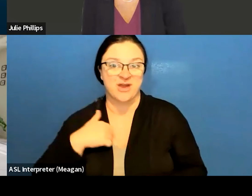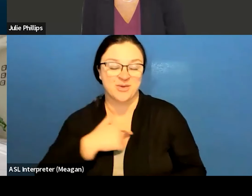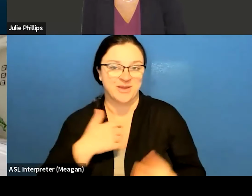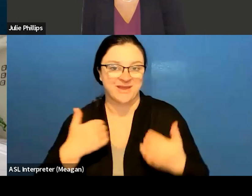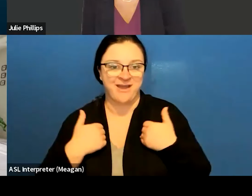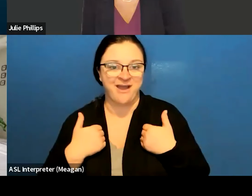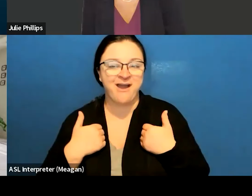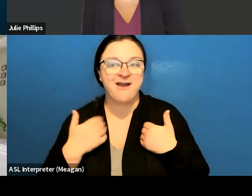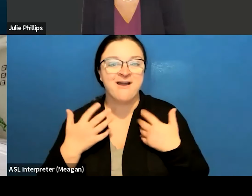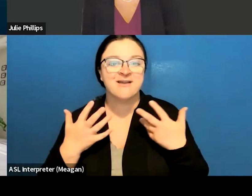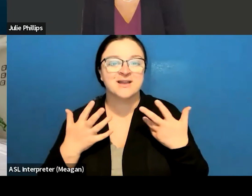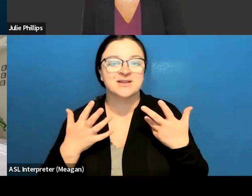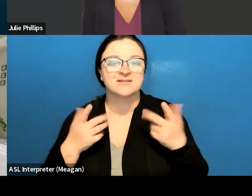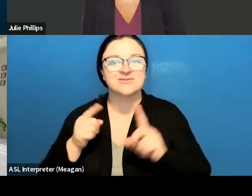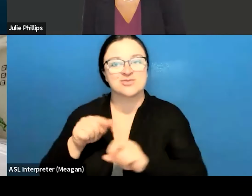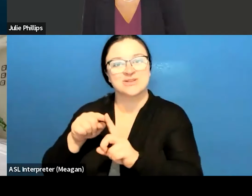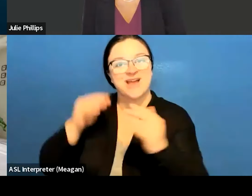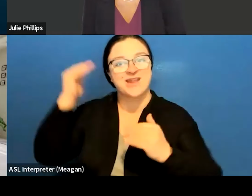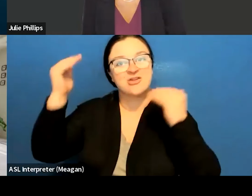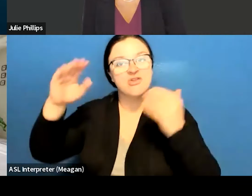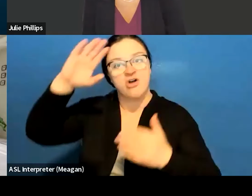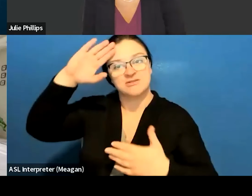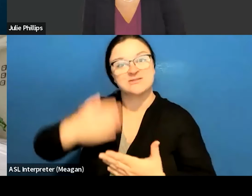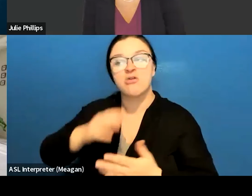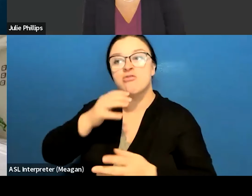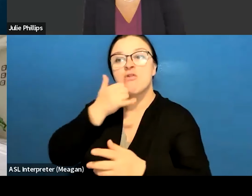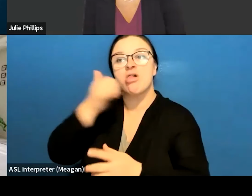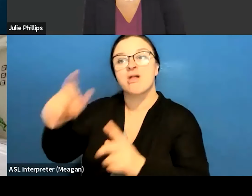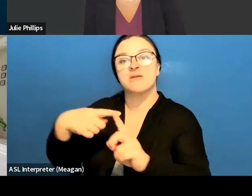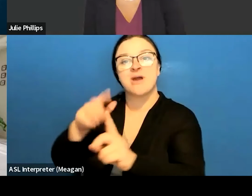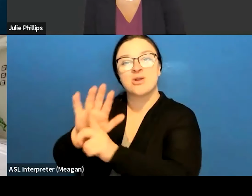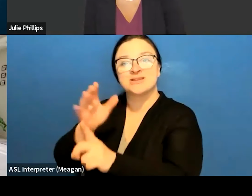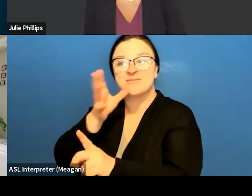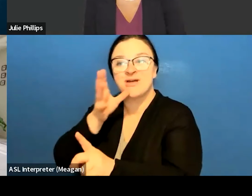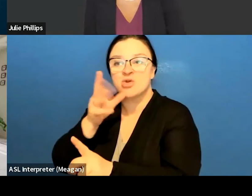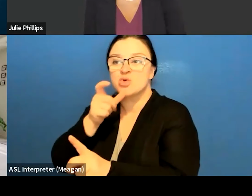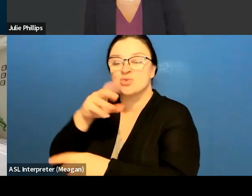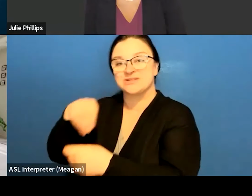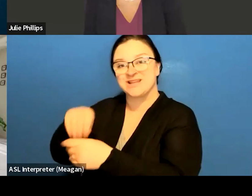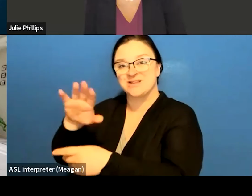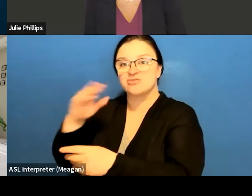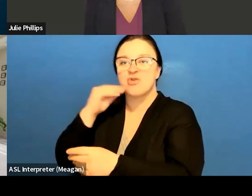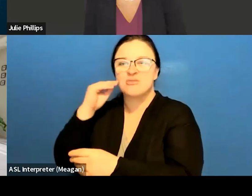it was an adult son calling about his mother who was in the home, and it sounds like there was some psychosis and that kind of thing.